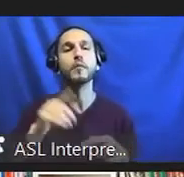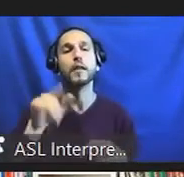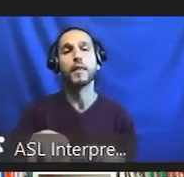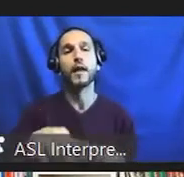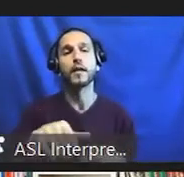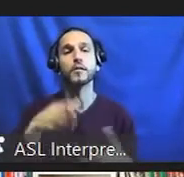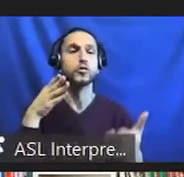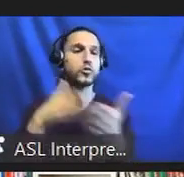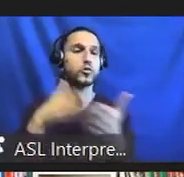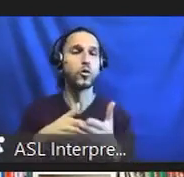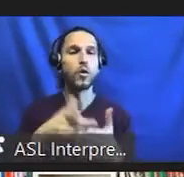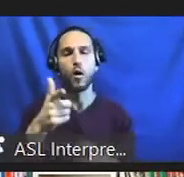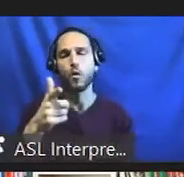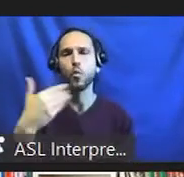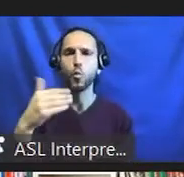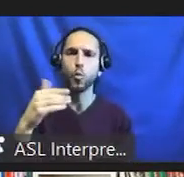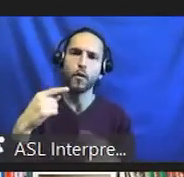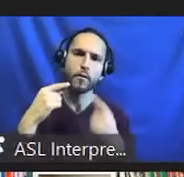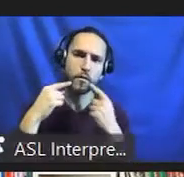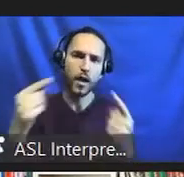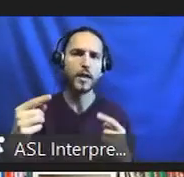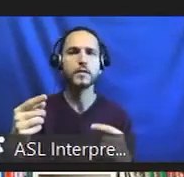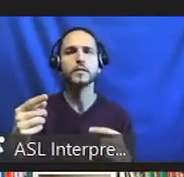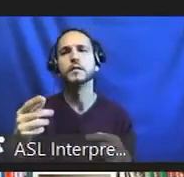high-profile cases where a lot of these issues